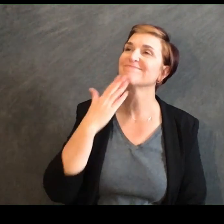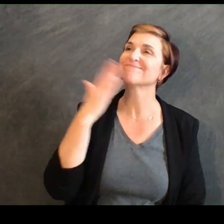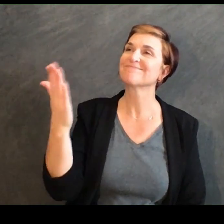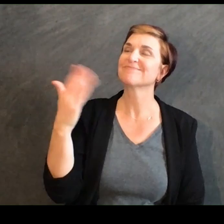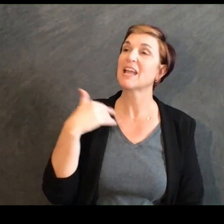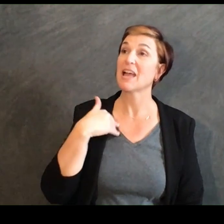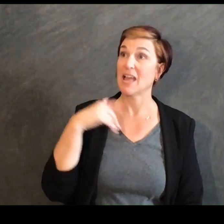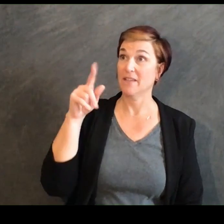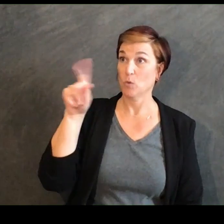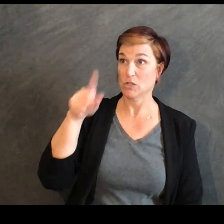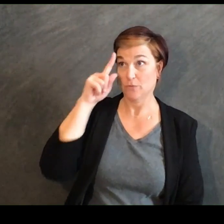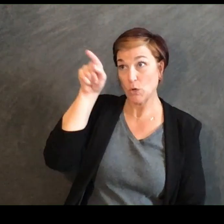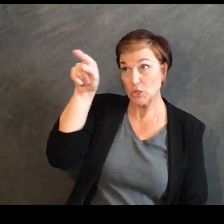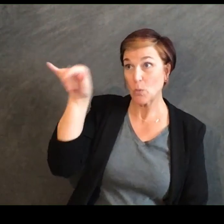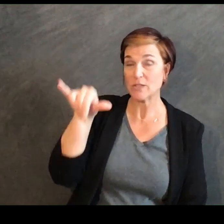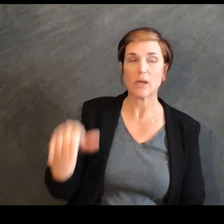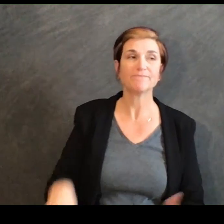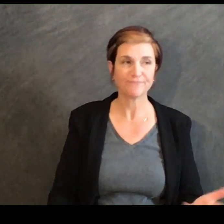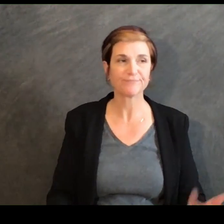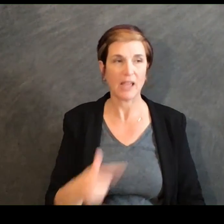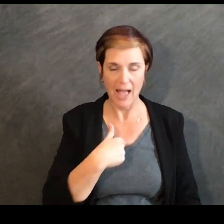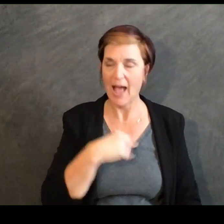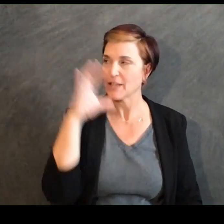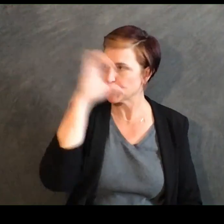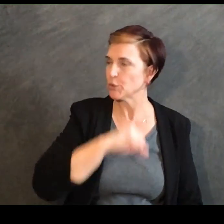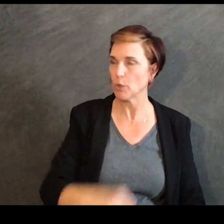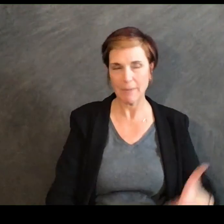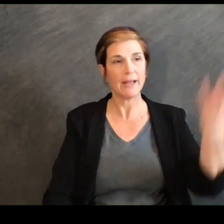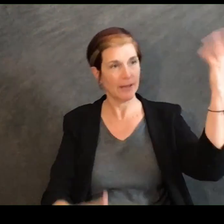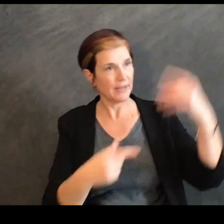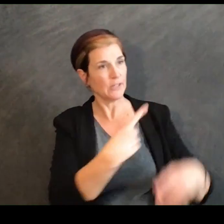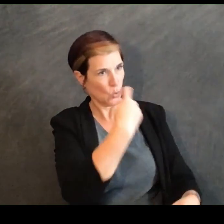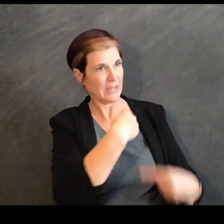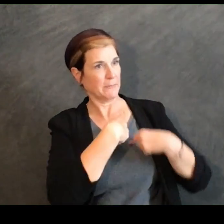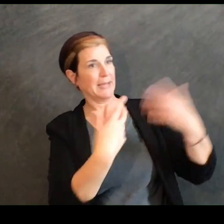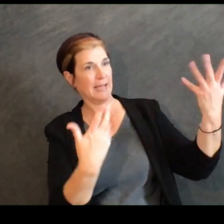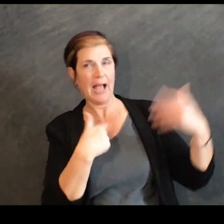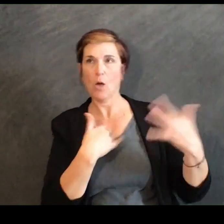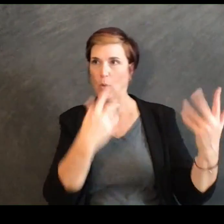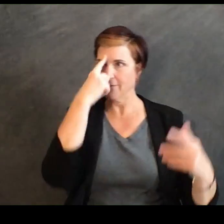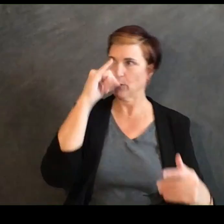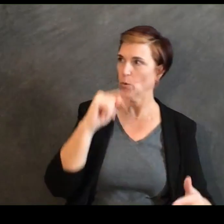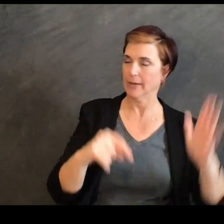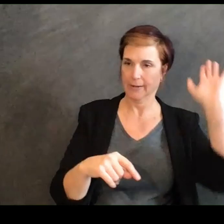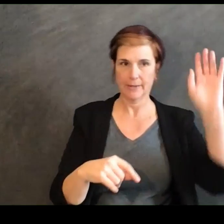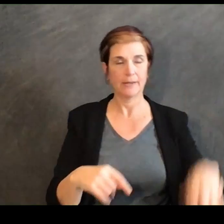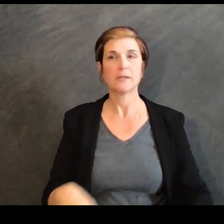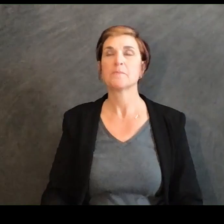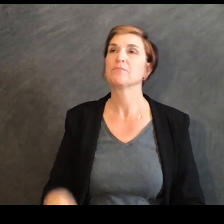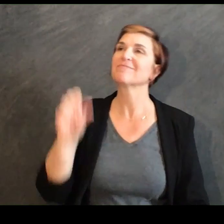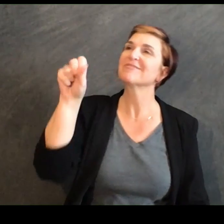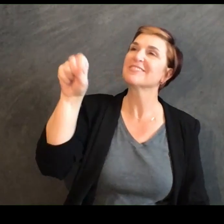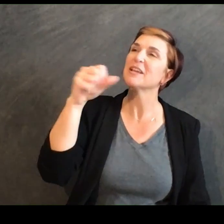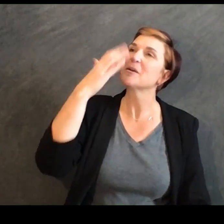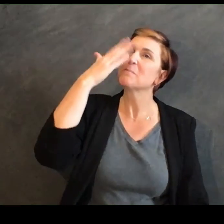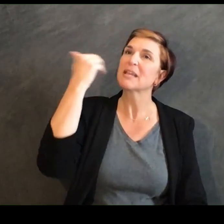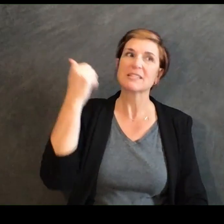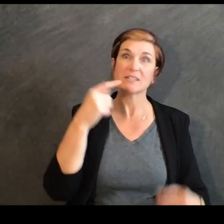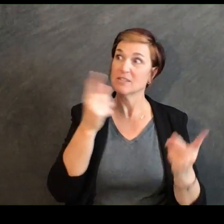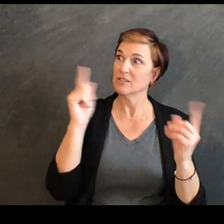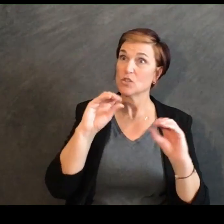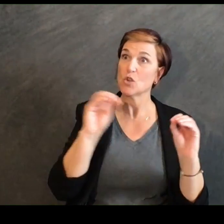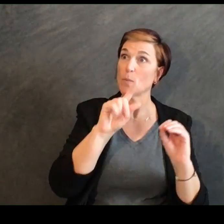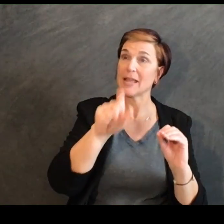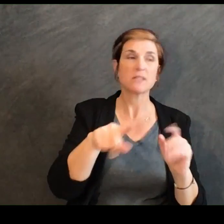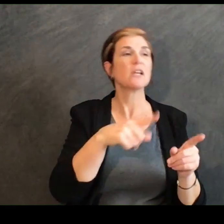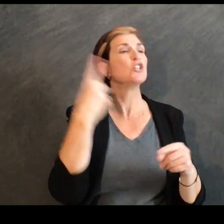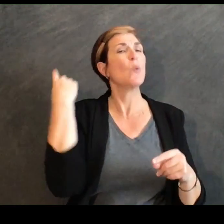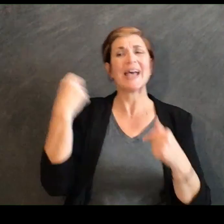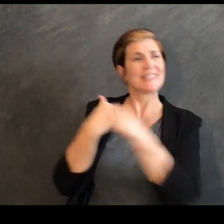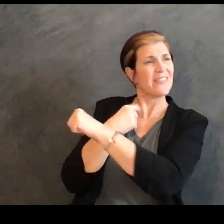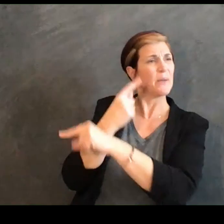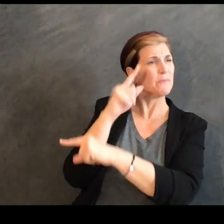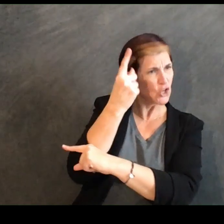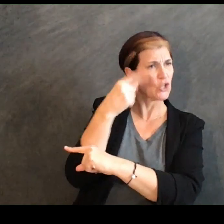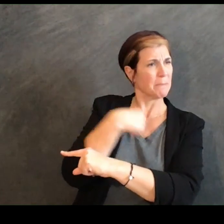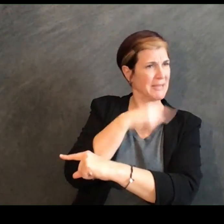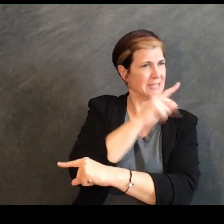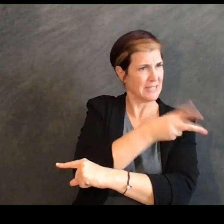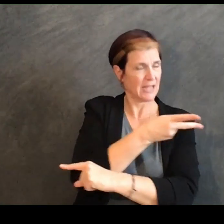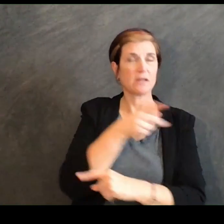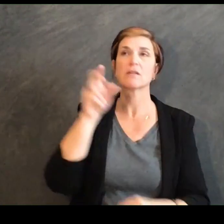well because I am first yes I will okay with regards to the CEOs can you please